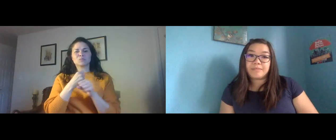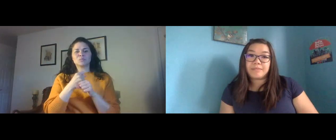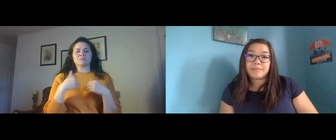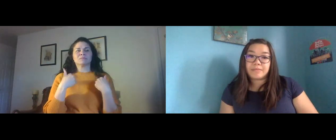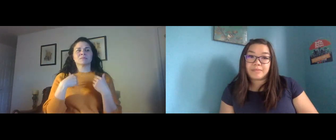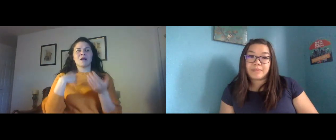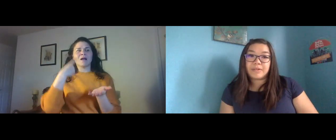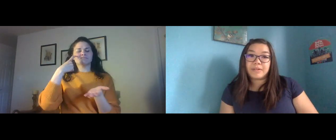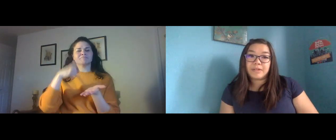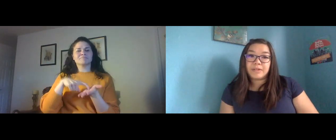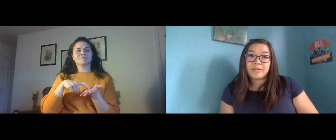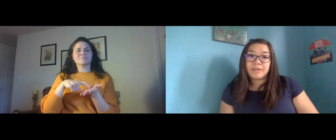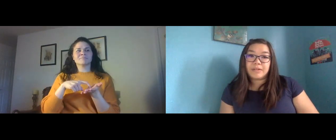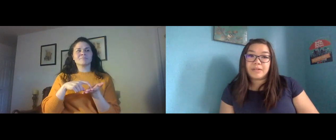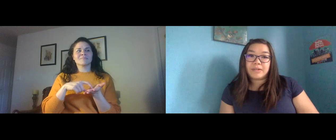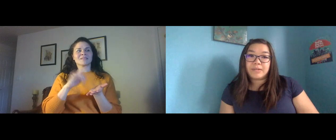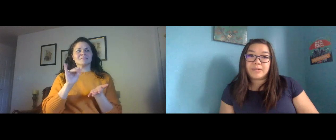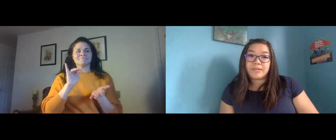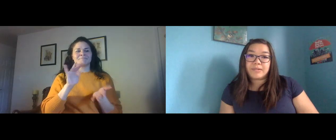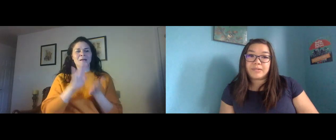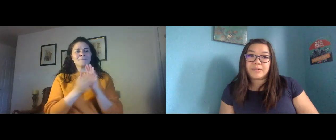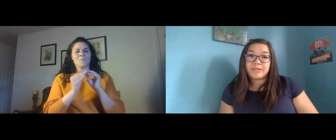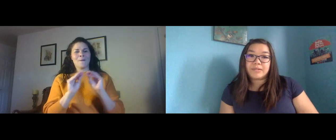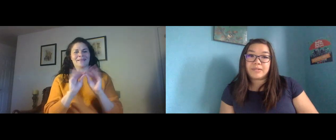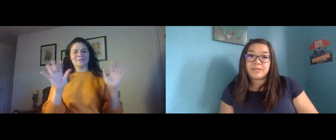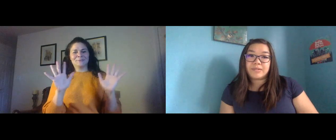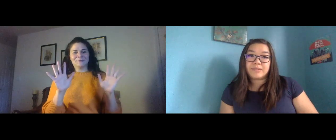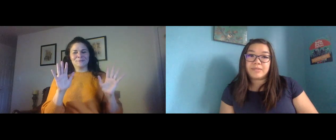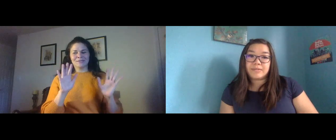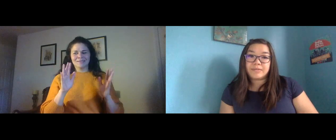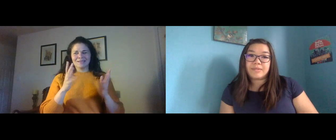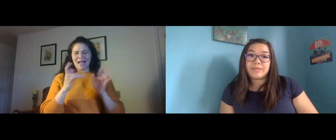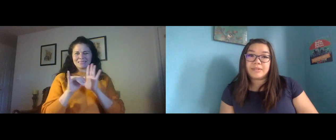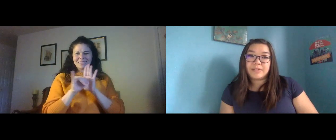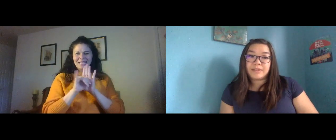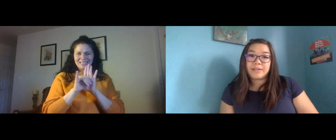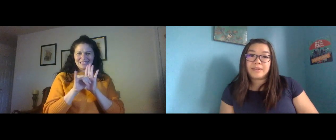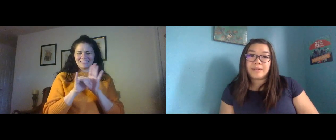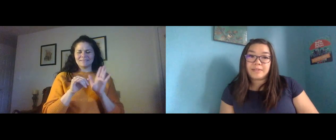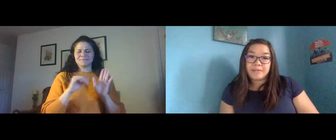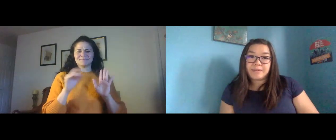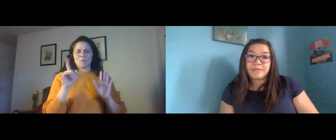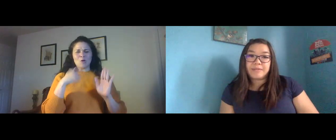but I would later revisit dance. My adolescence was a pivotal time in which I could tell dance became a much more clear aspect of my identity. Not really knowing where I fit in.